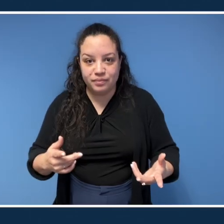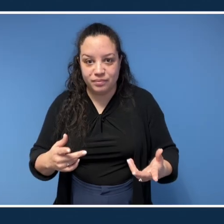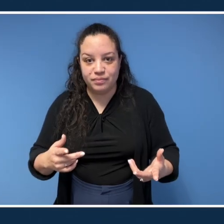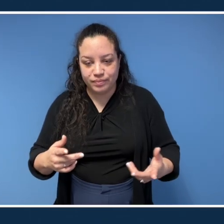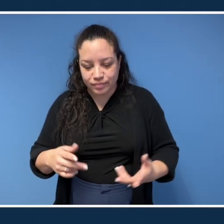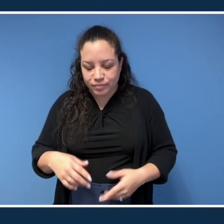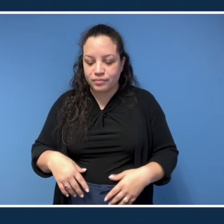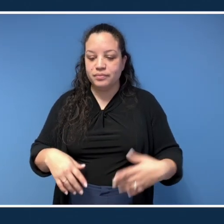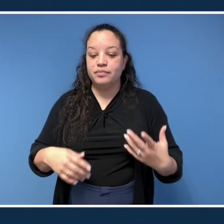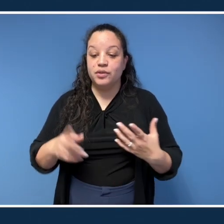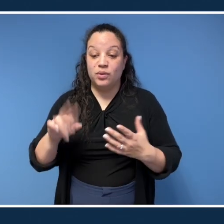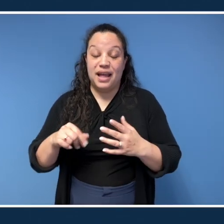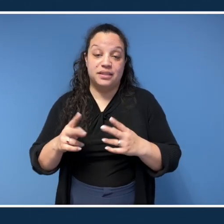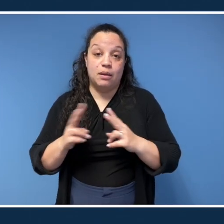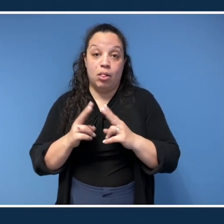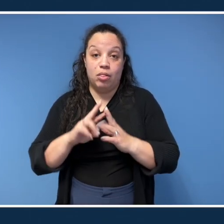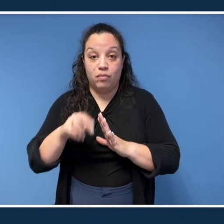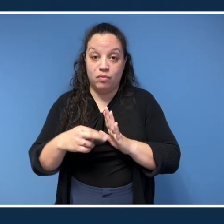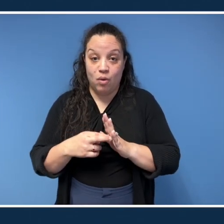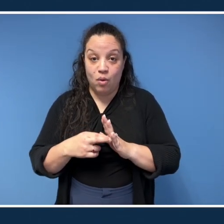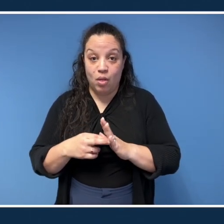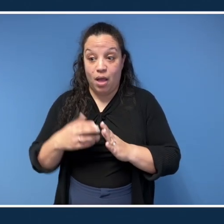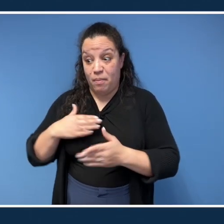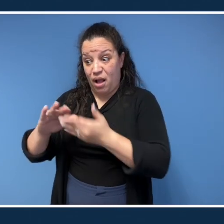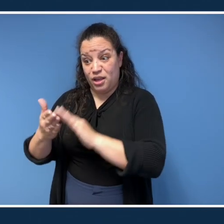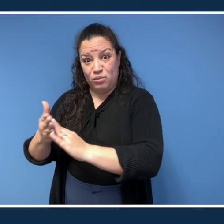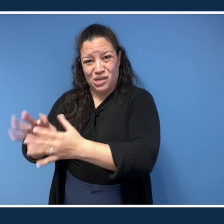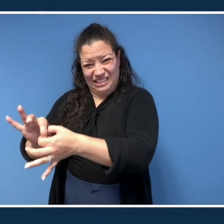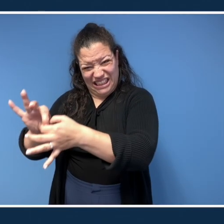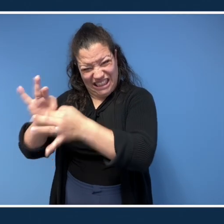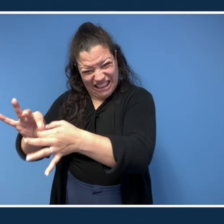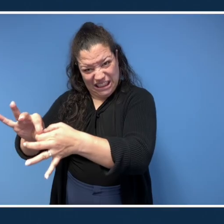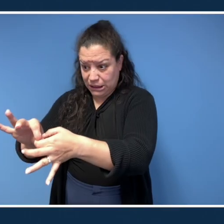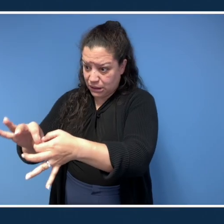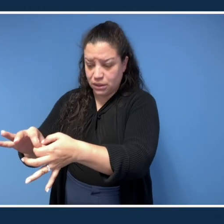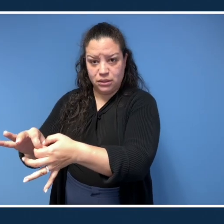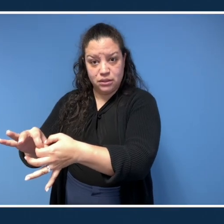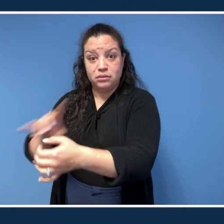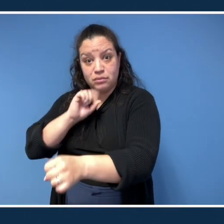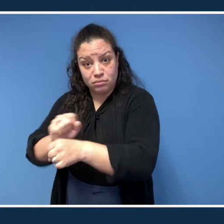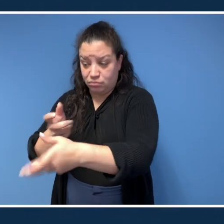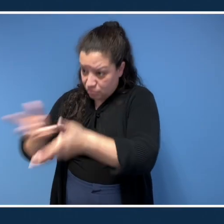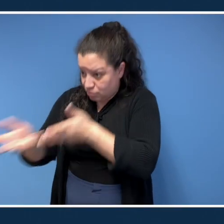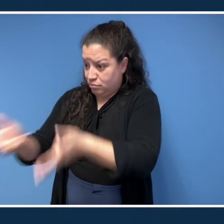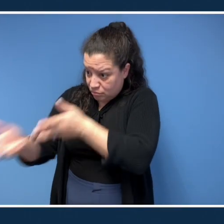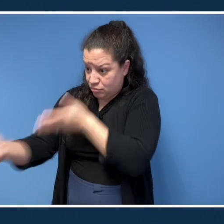duality in that sense is that, you know, I have a strong connection with community in that sense. So I actively talk to community on a